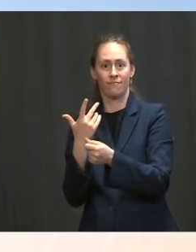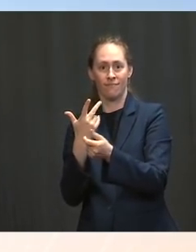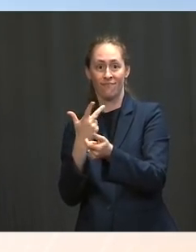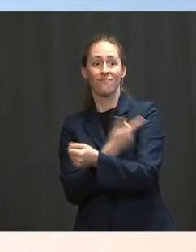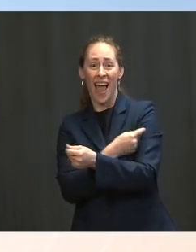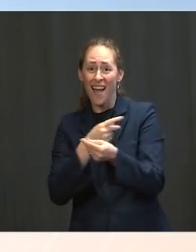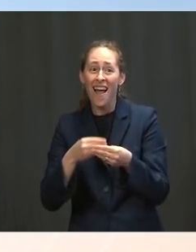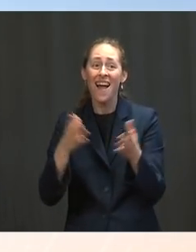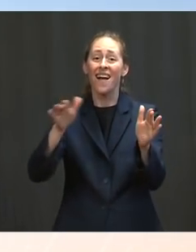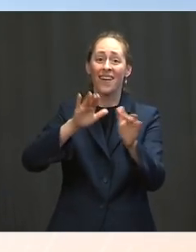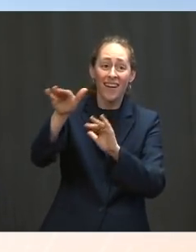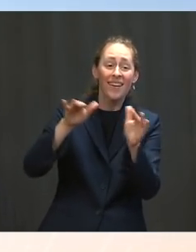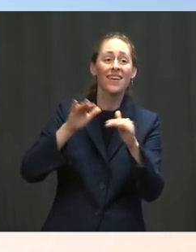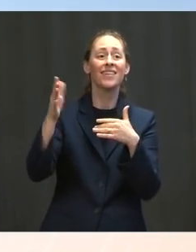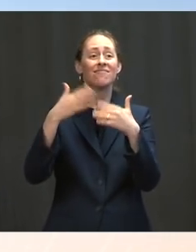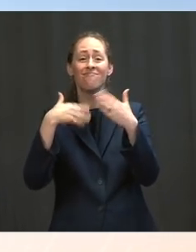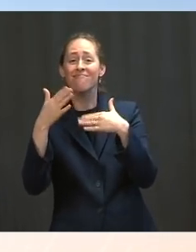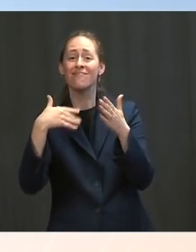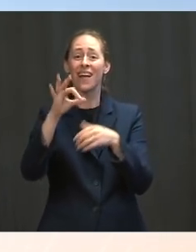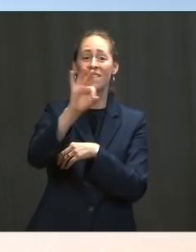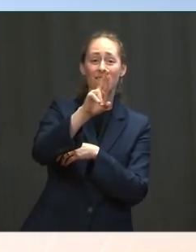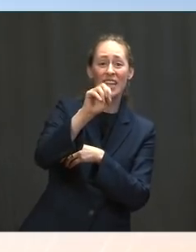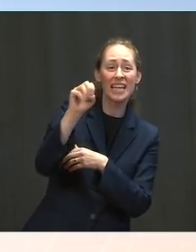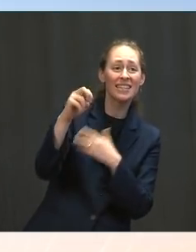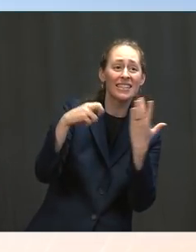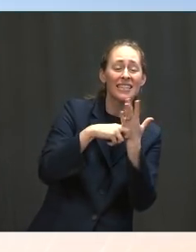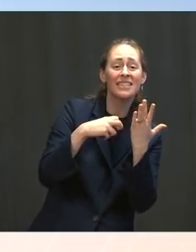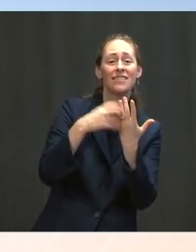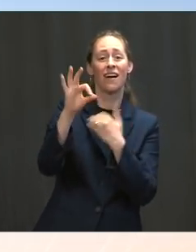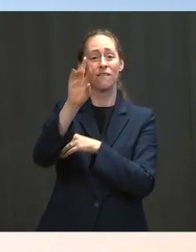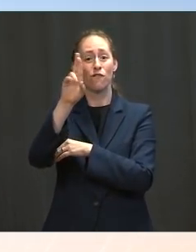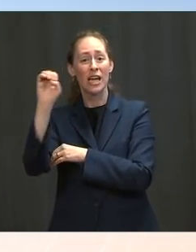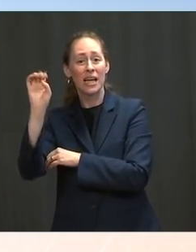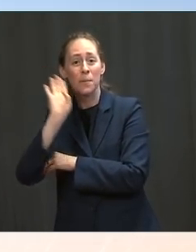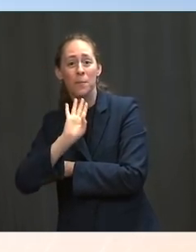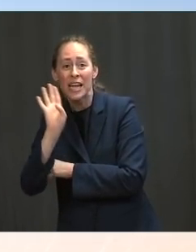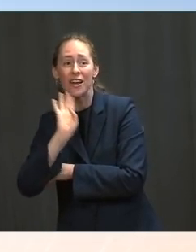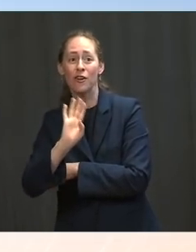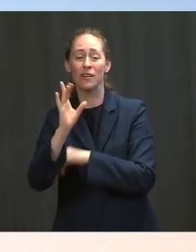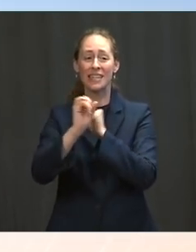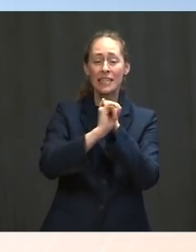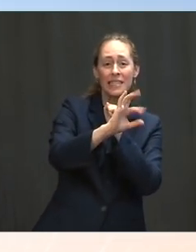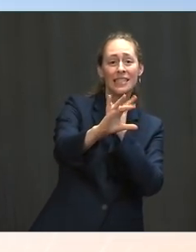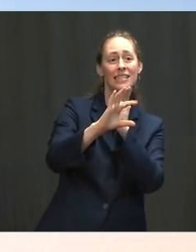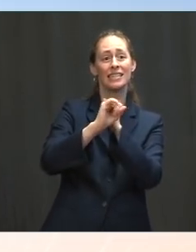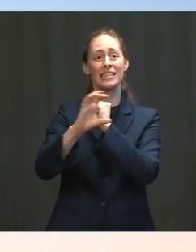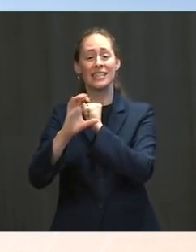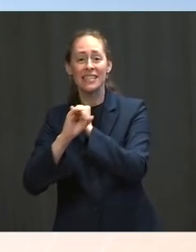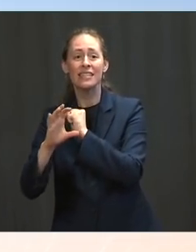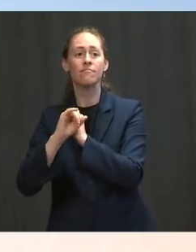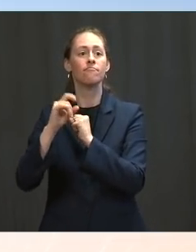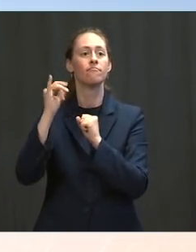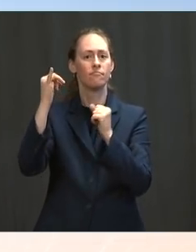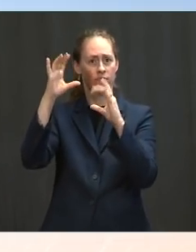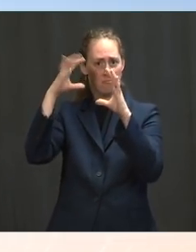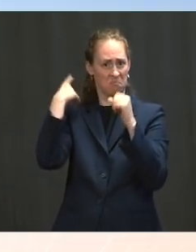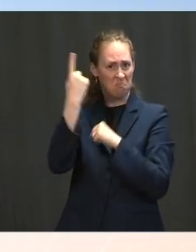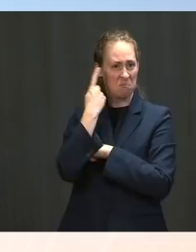and private sector was to get people -- to get vaccinated has, sort of, ramped up as well. Is there a point for the administration where, you know -- where people or simply the acknowledgement